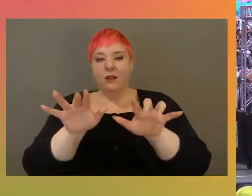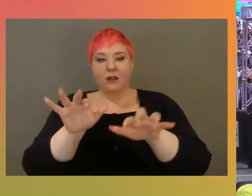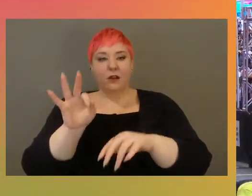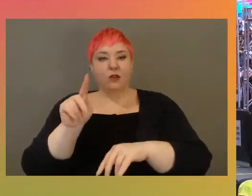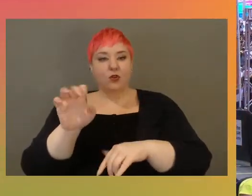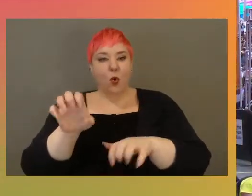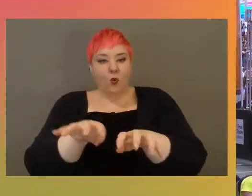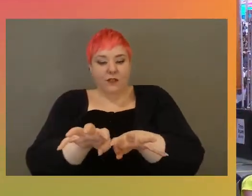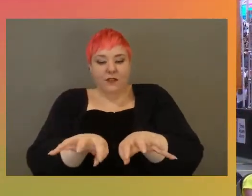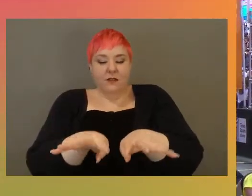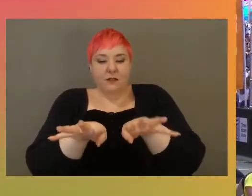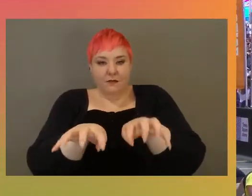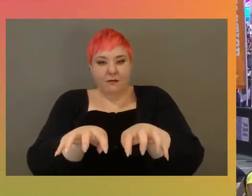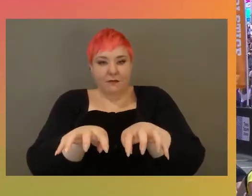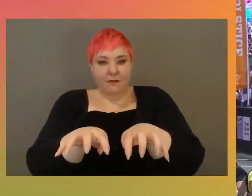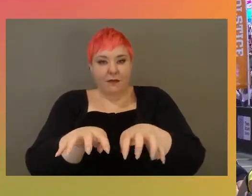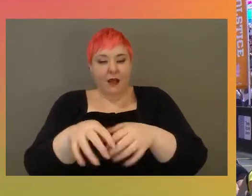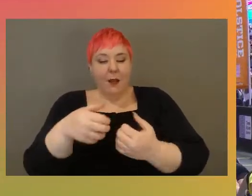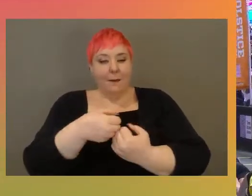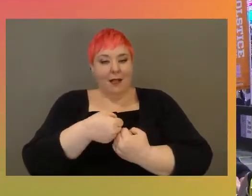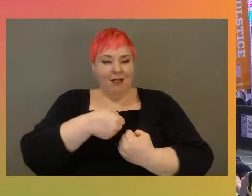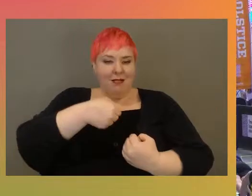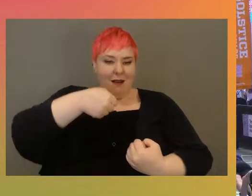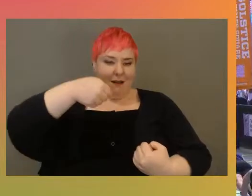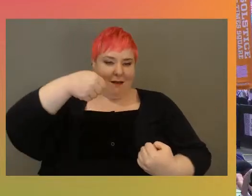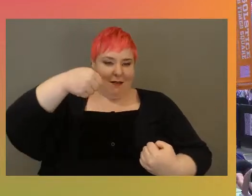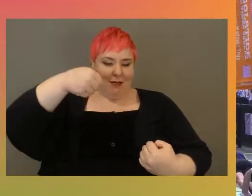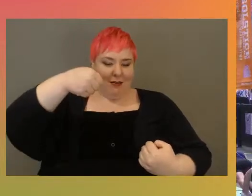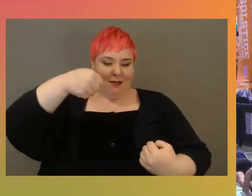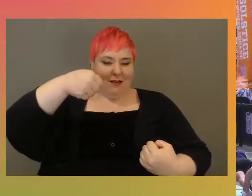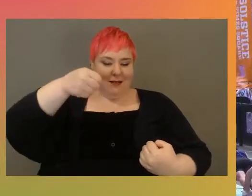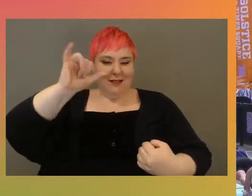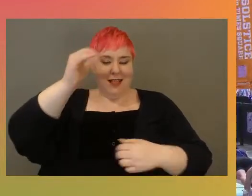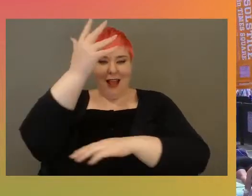TOGETHER, MAKE THEM ONE LEG LIKE A TREE TRUNK. SPREAD THE TOES LIKE THE ROOTS